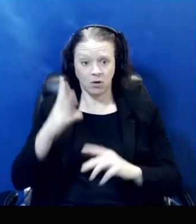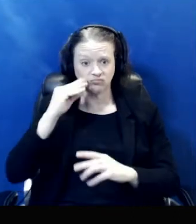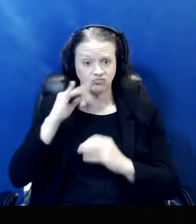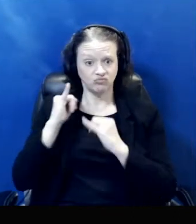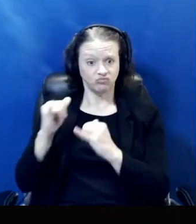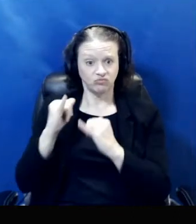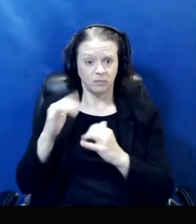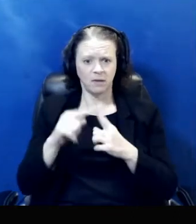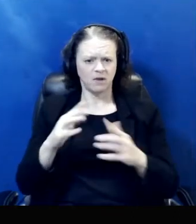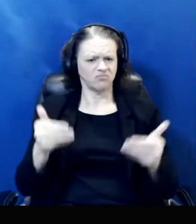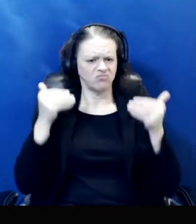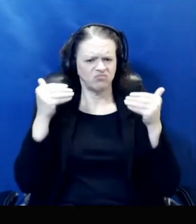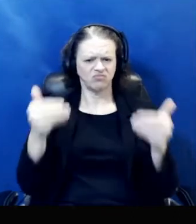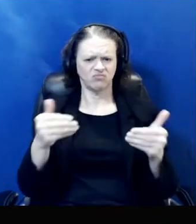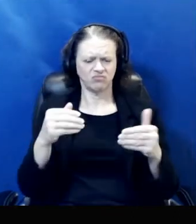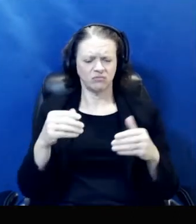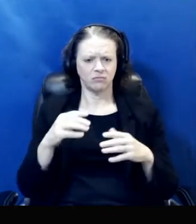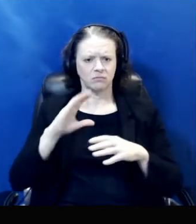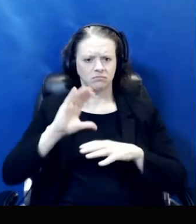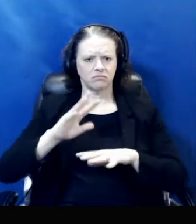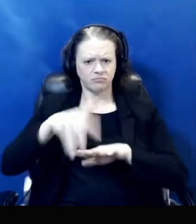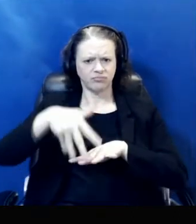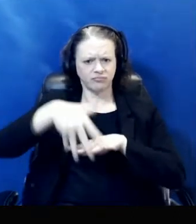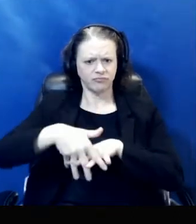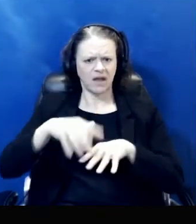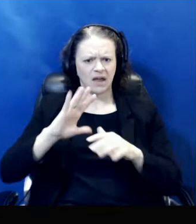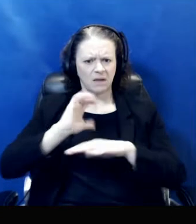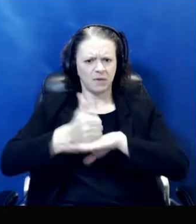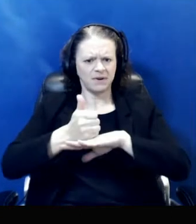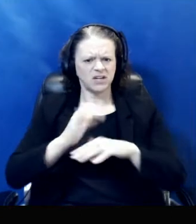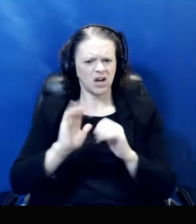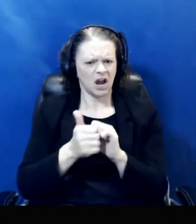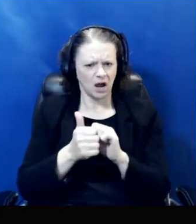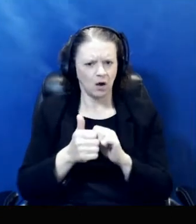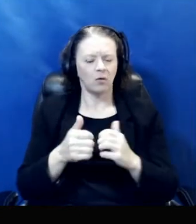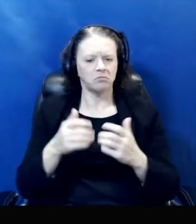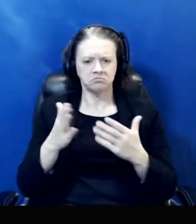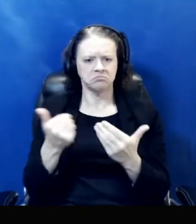But for those who may be new to the space, if they do want to access a lot more